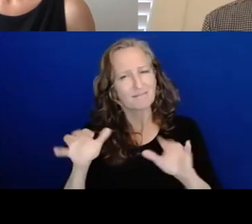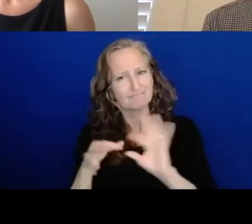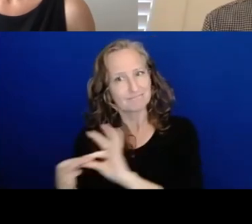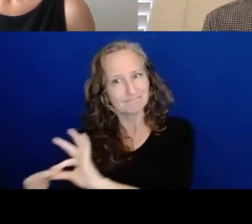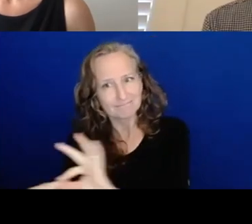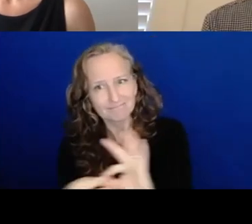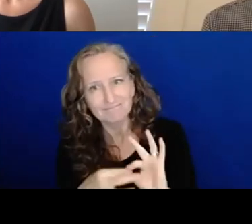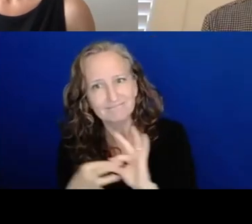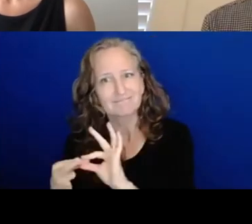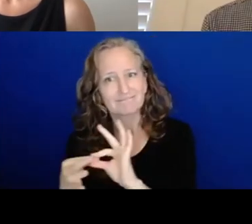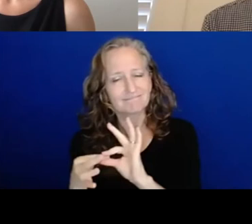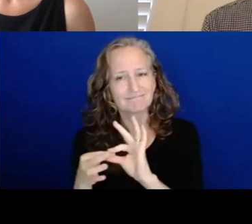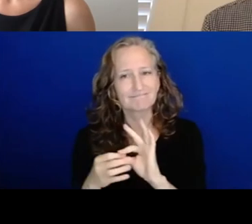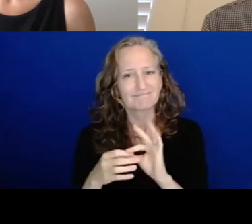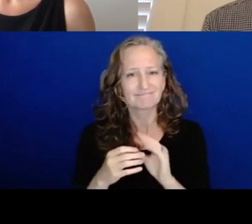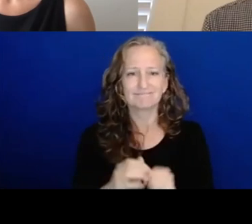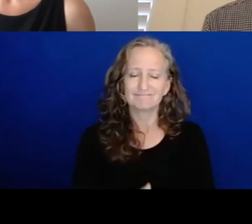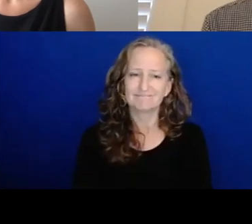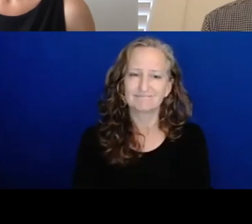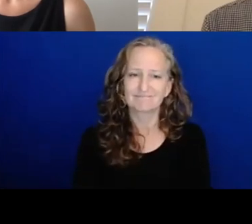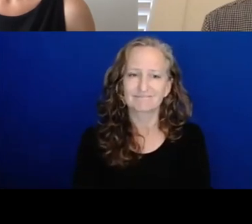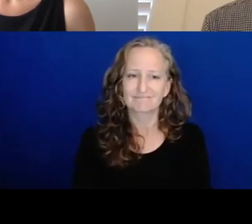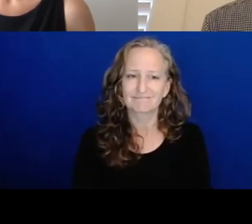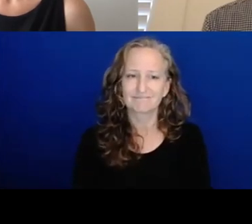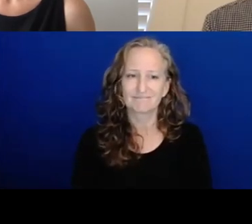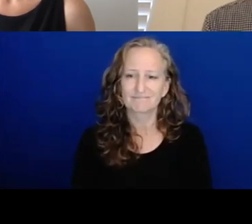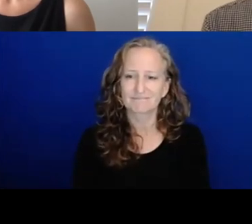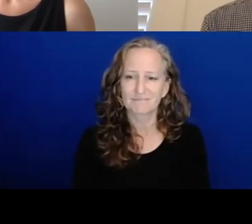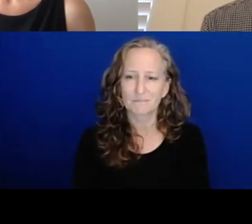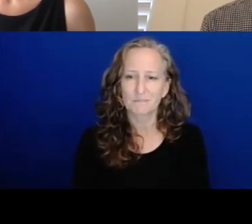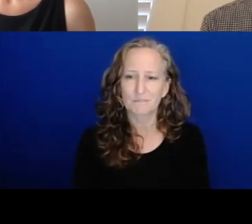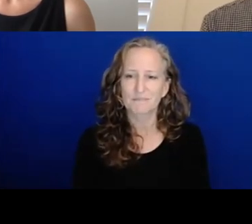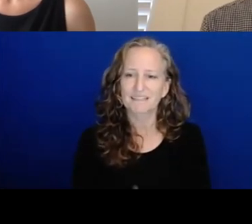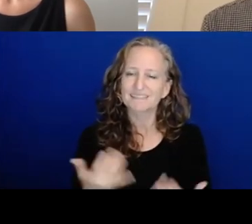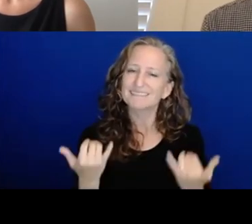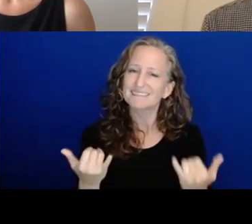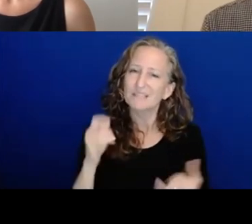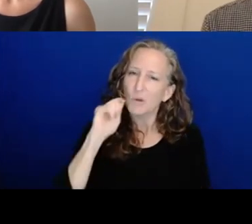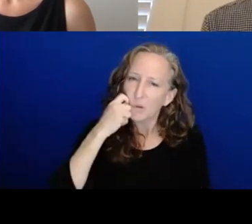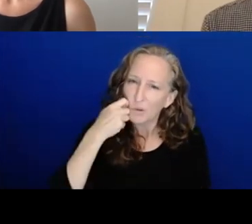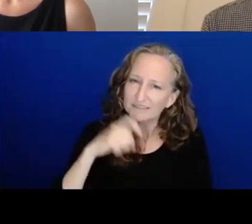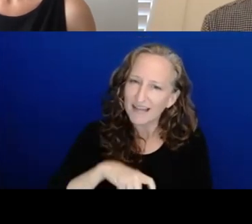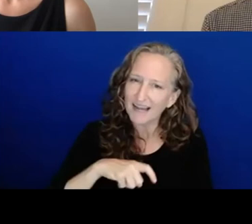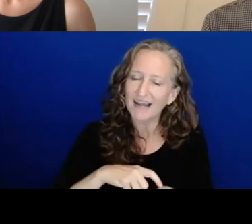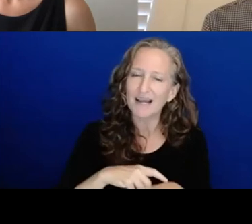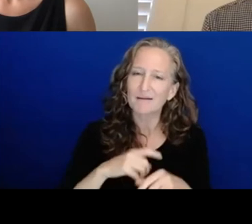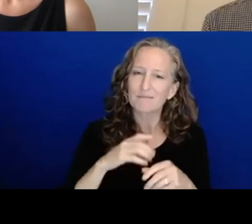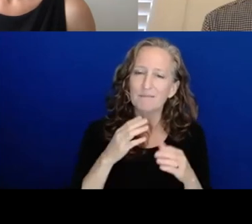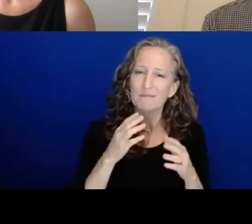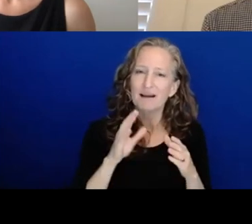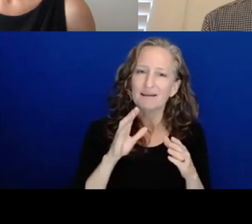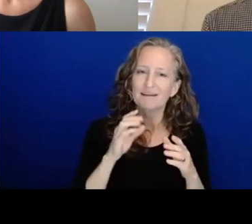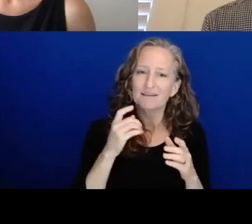so, yeah, I think it's it's a cool time of, as I said, acceleration, but it's also tremendously